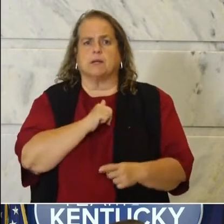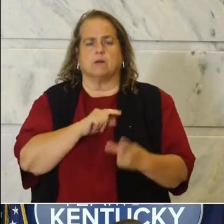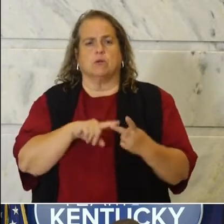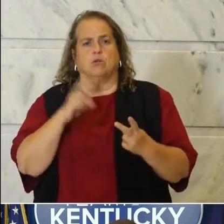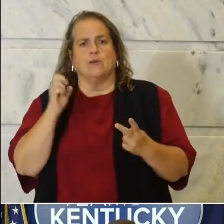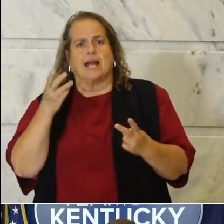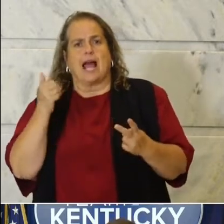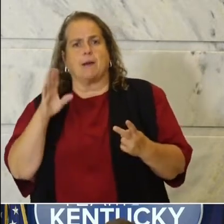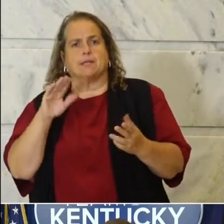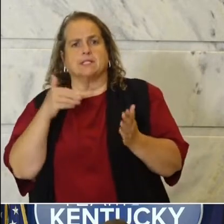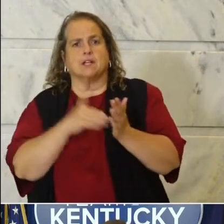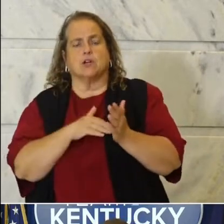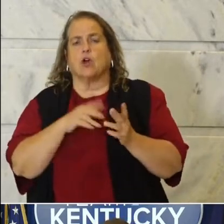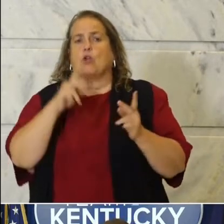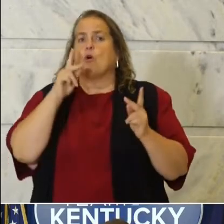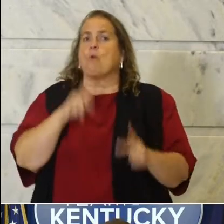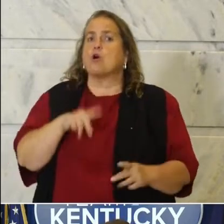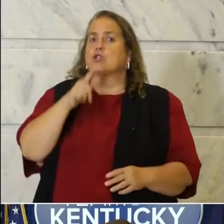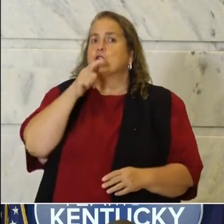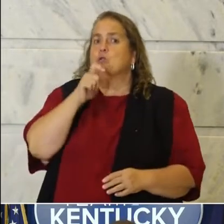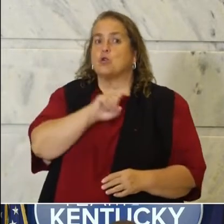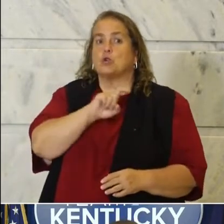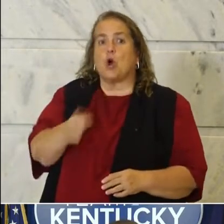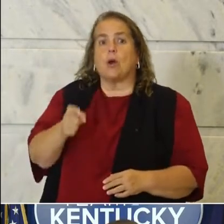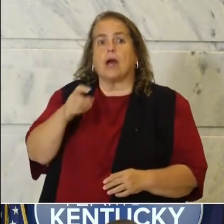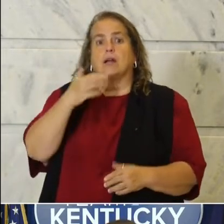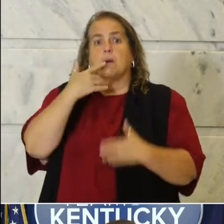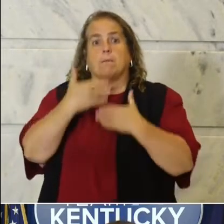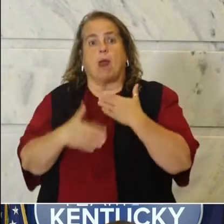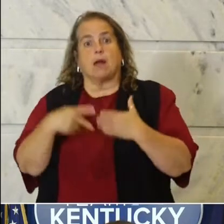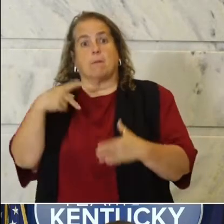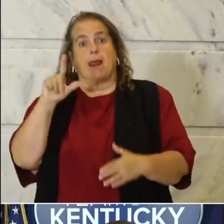individual donated the plasma there. You've got her husband calling every